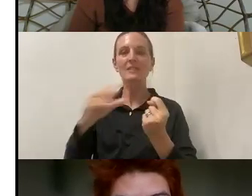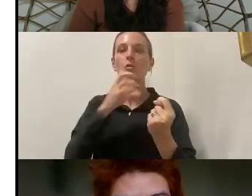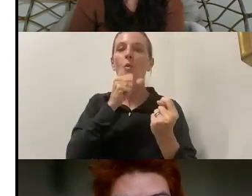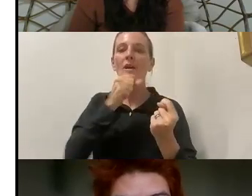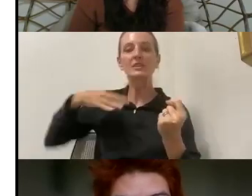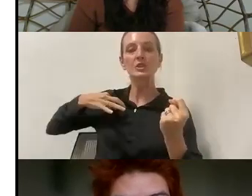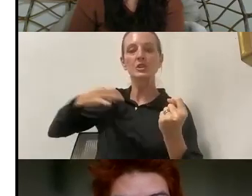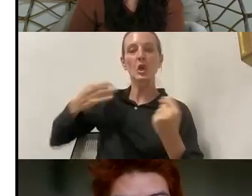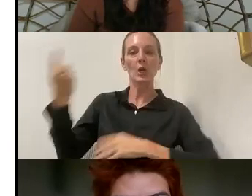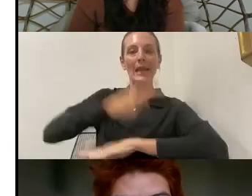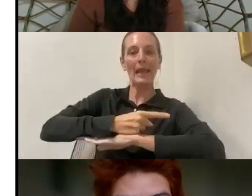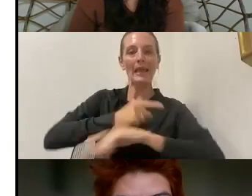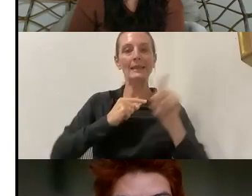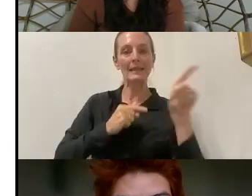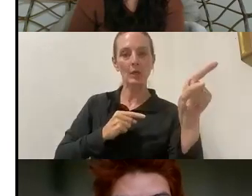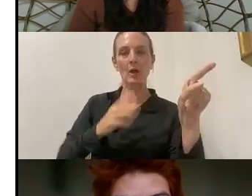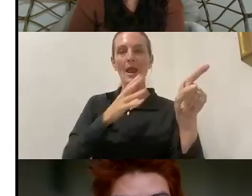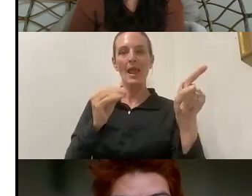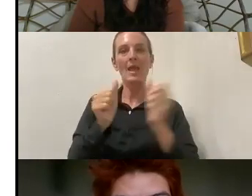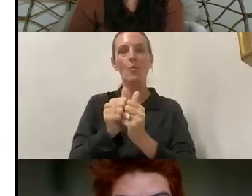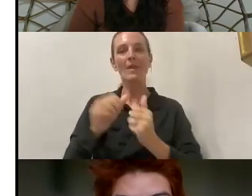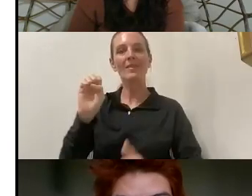Elder Shirley and we're just learning a bunch of different things.